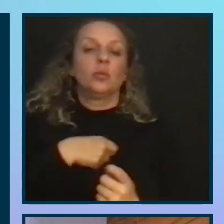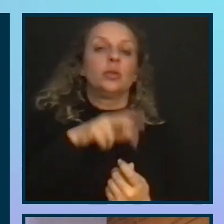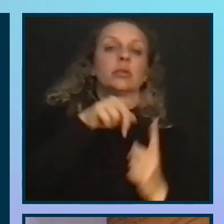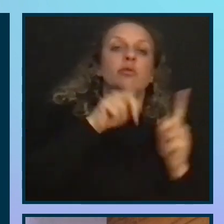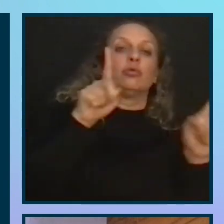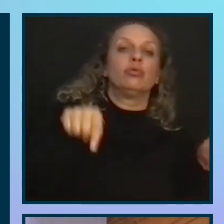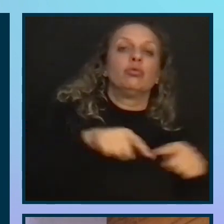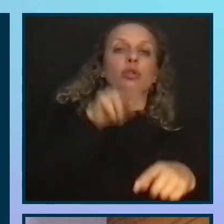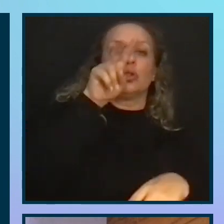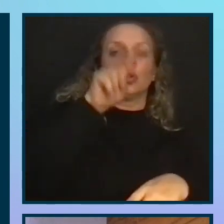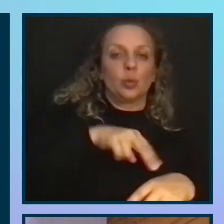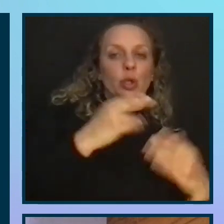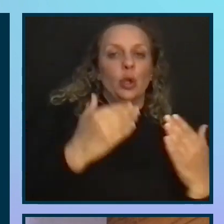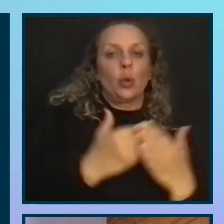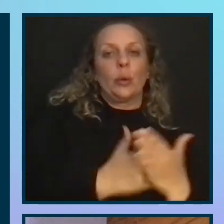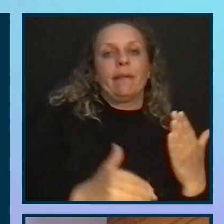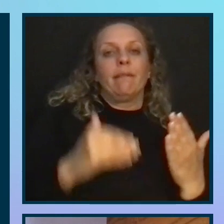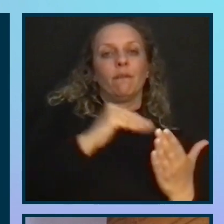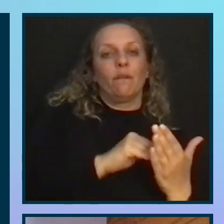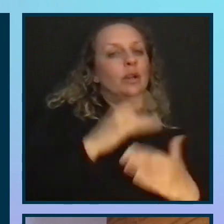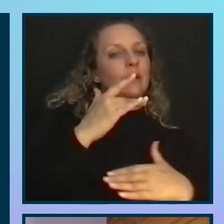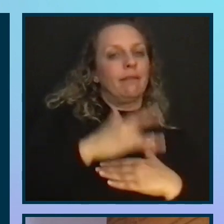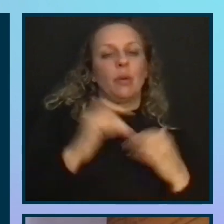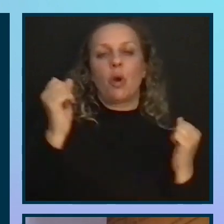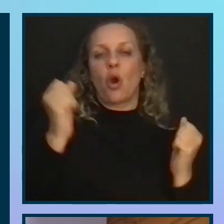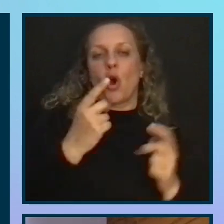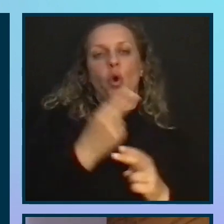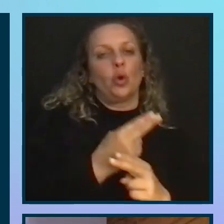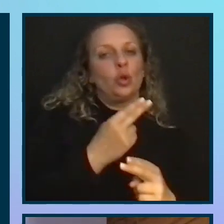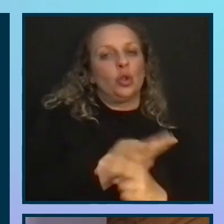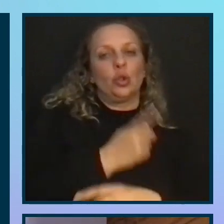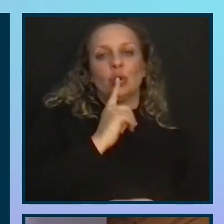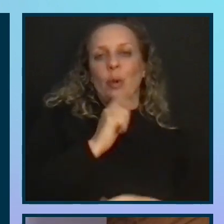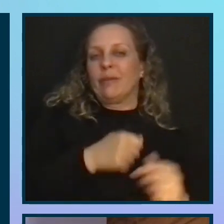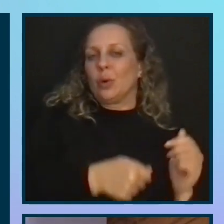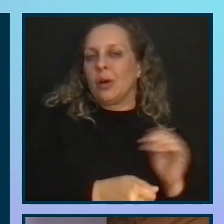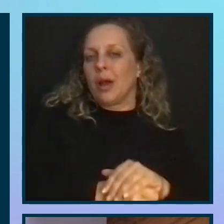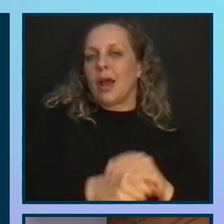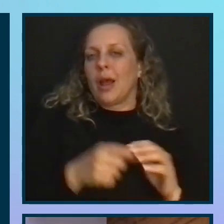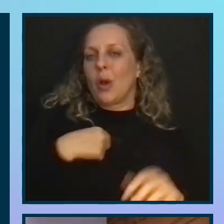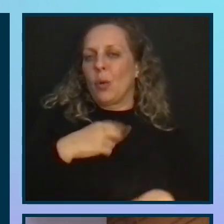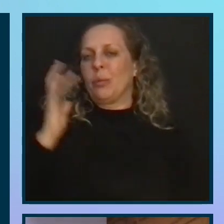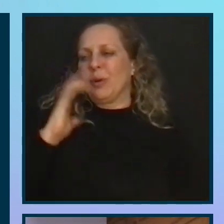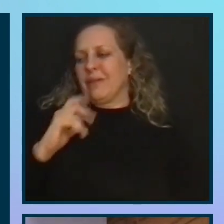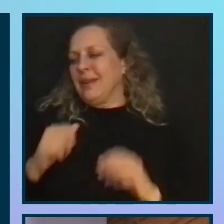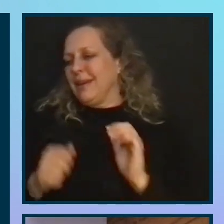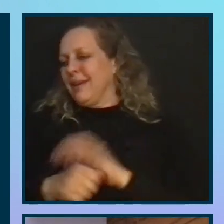is now available to all users, no real need to hide that, which we were doing previously,